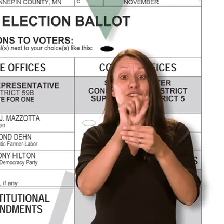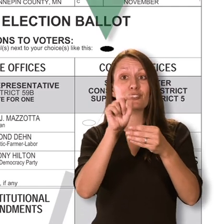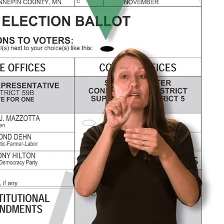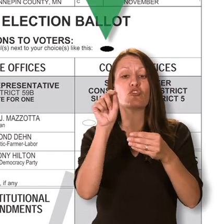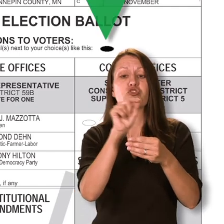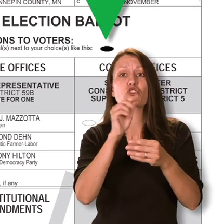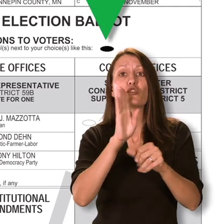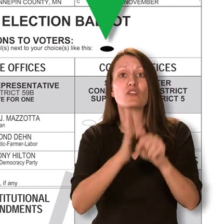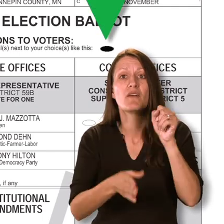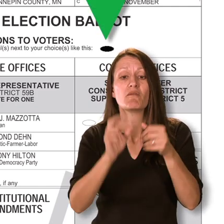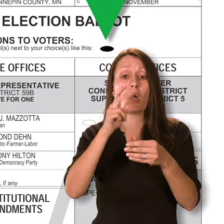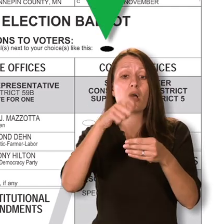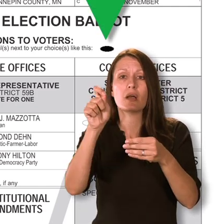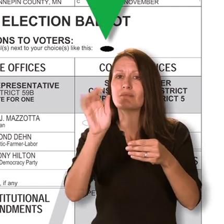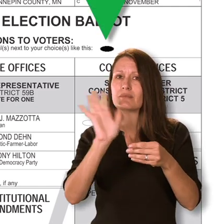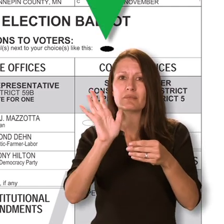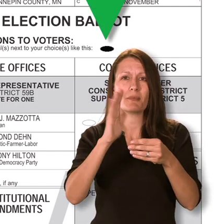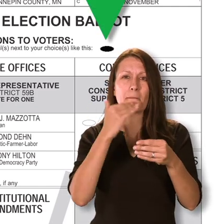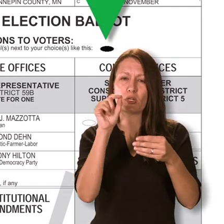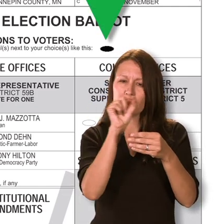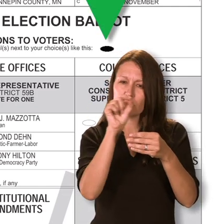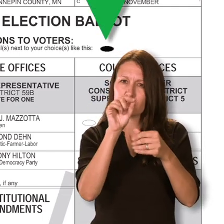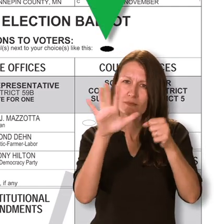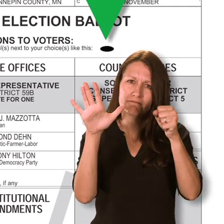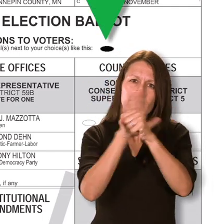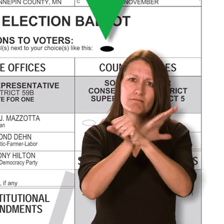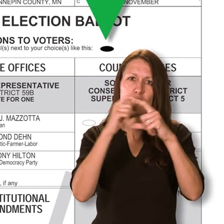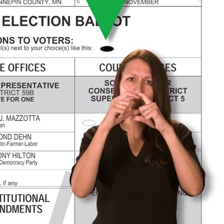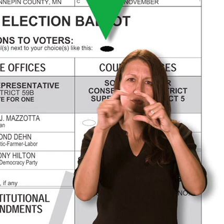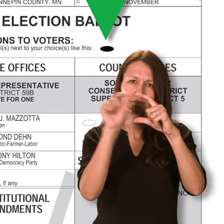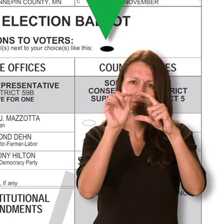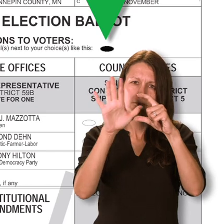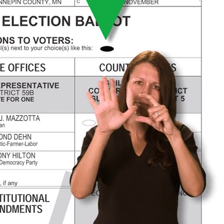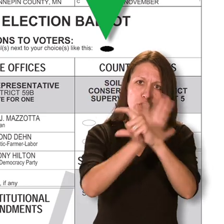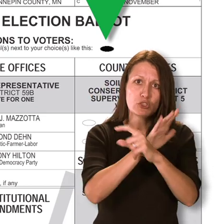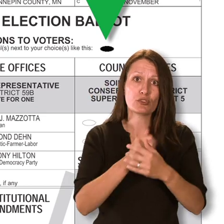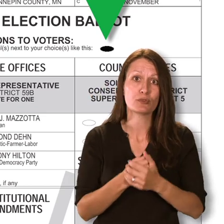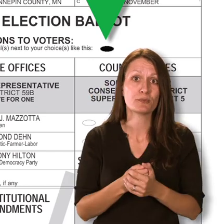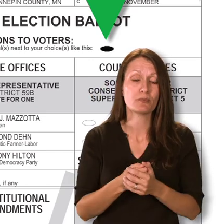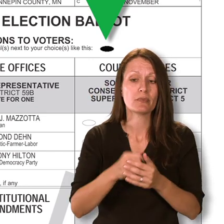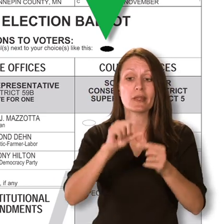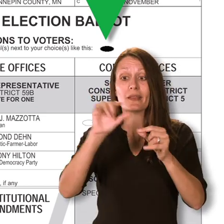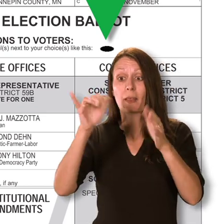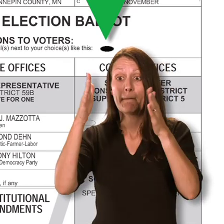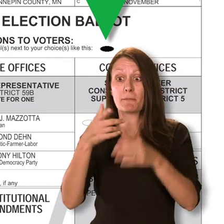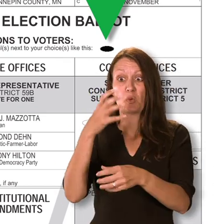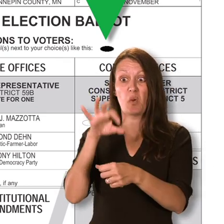Be sure to completely fill in the circle next to the name of the candidate you're voting for.